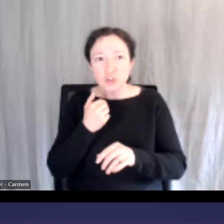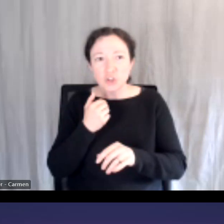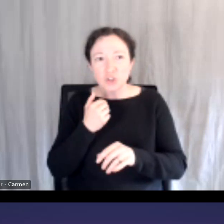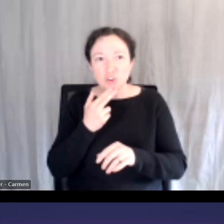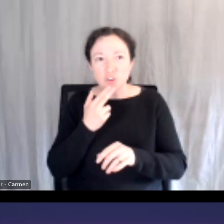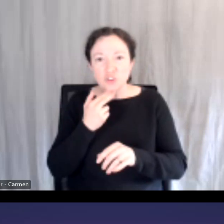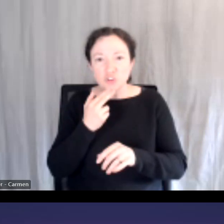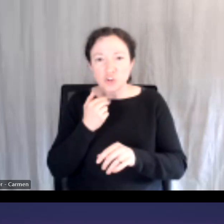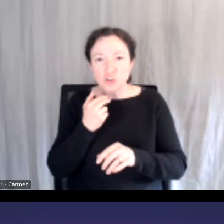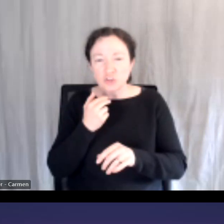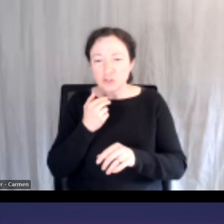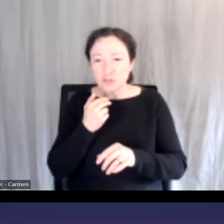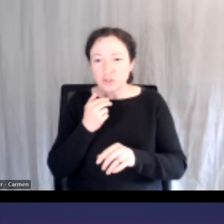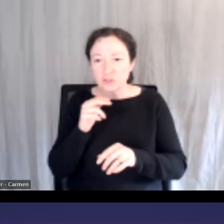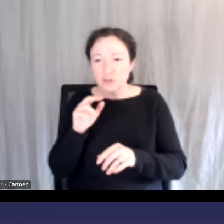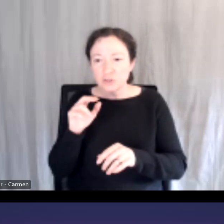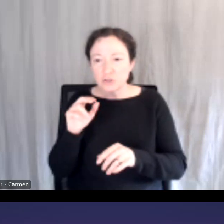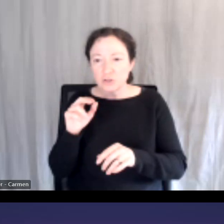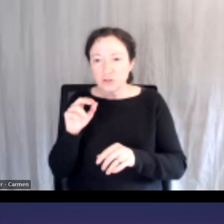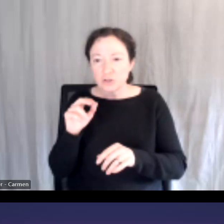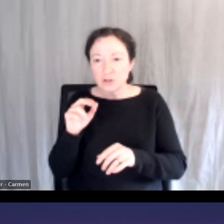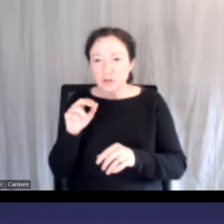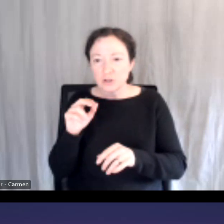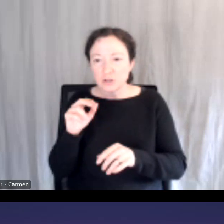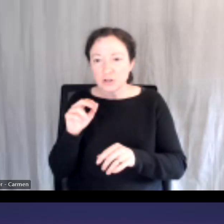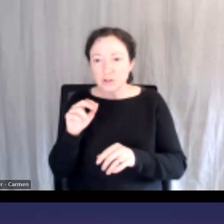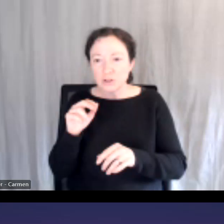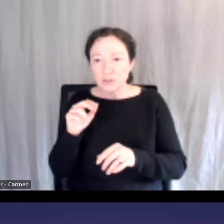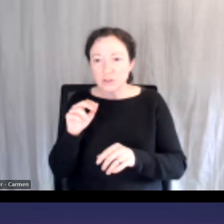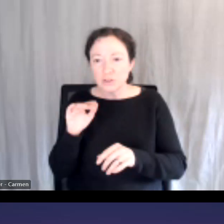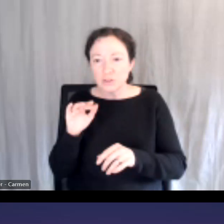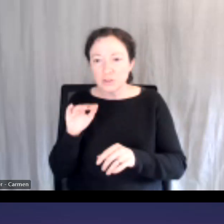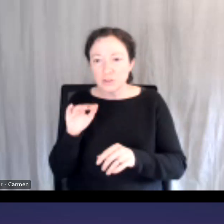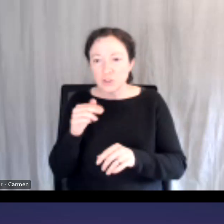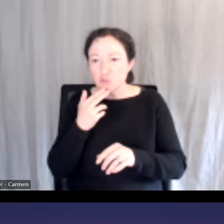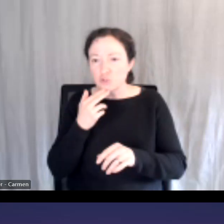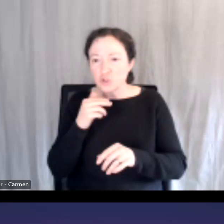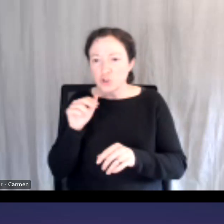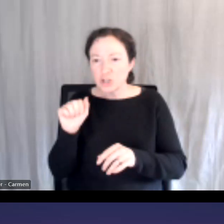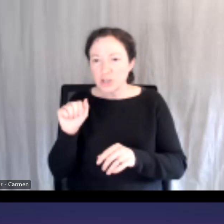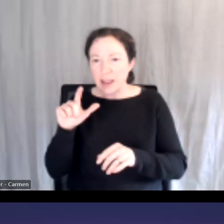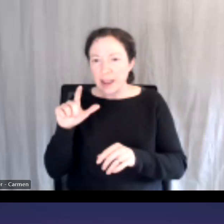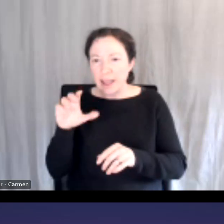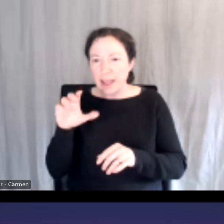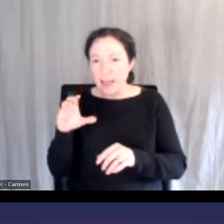for controlling spikes in blood sugar? Yeah, they, they, yeah. They don't spike your blood sugar as much. The, the challenge though is it's